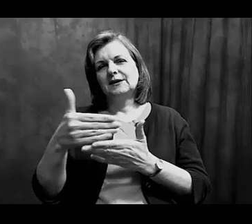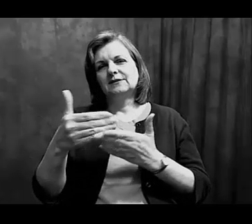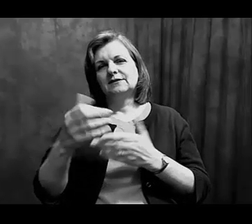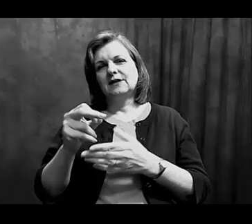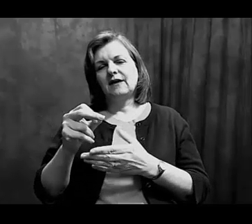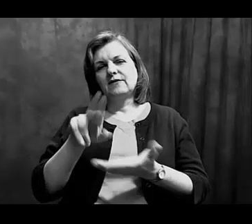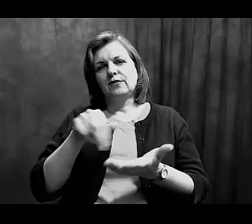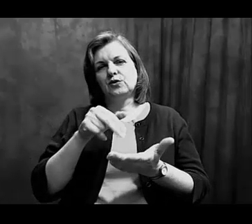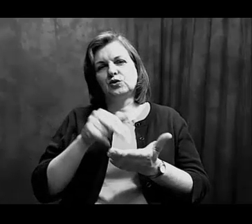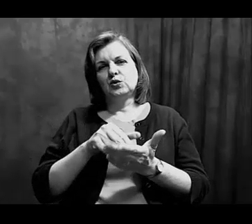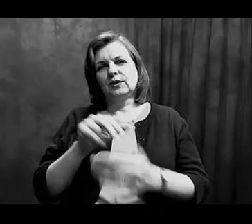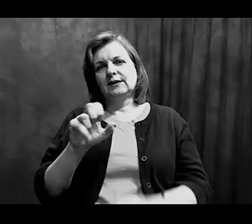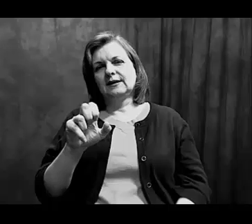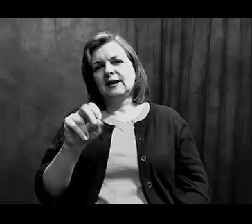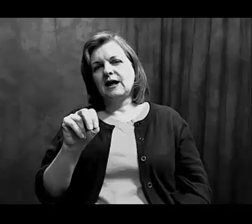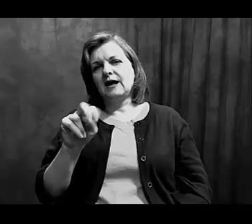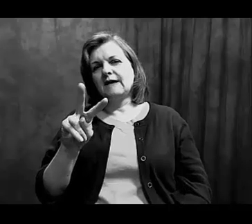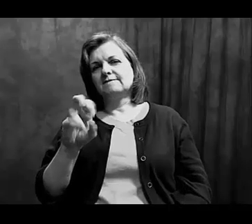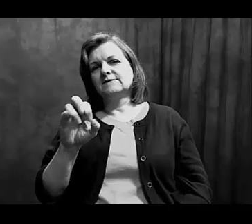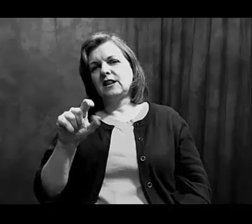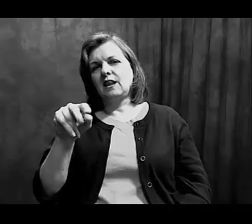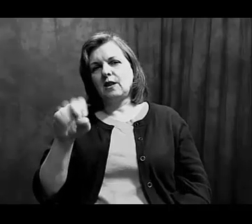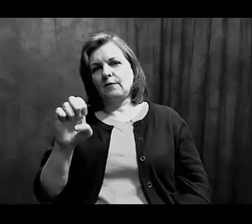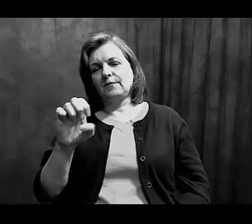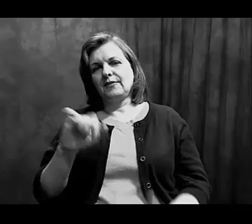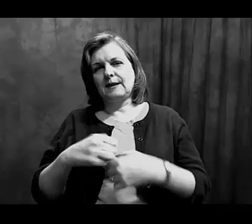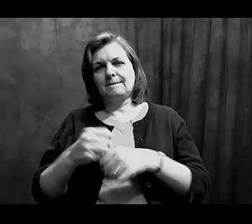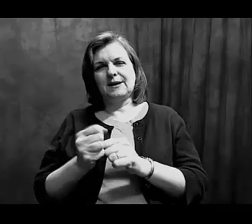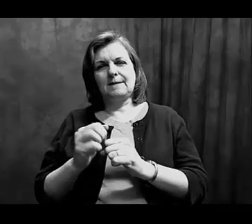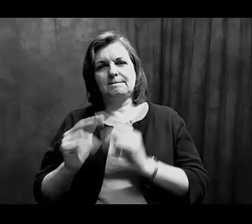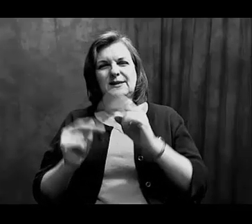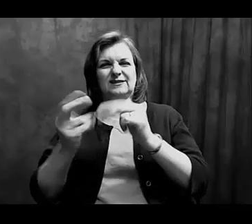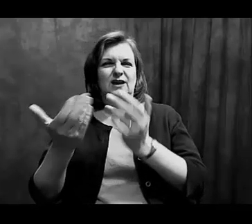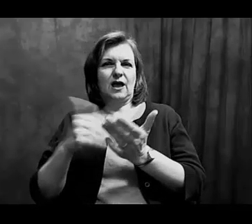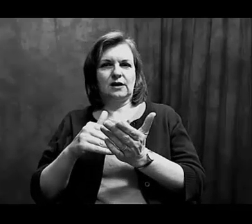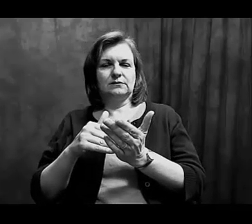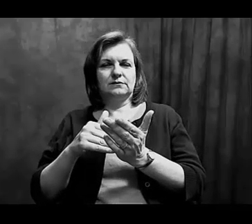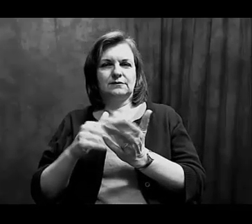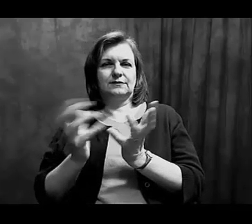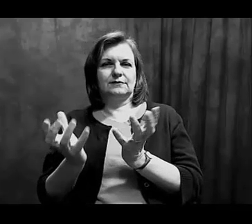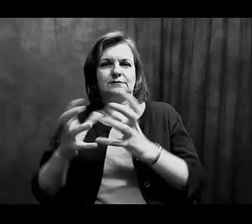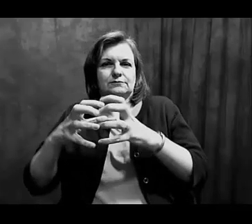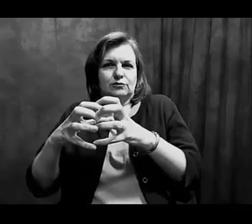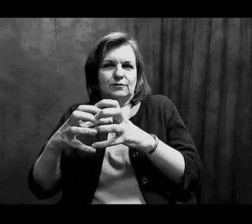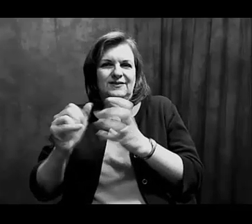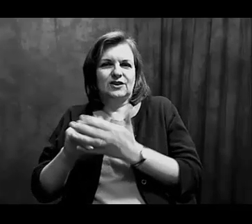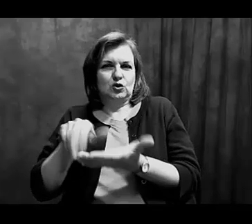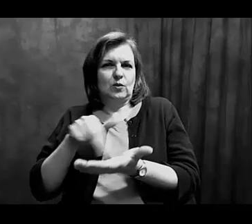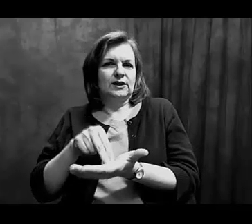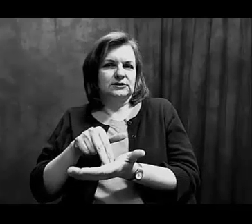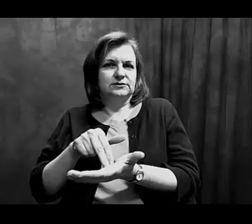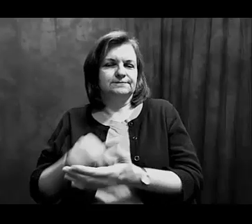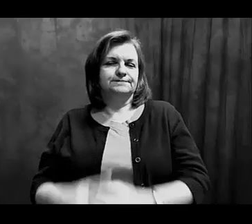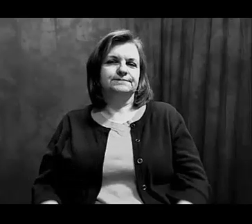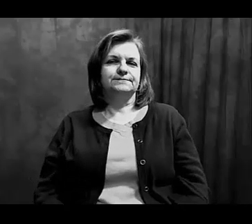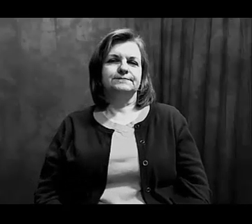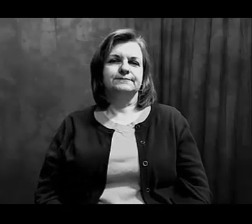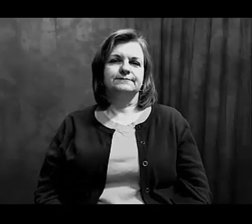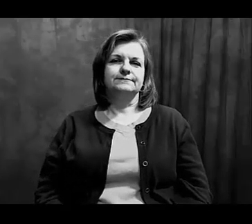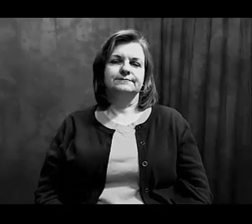the nuclear envelope that are reforming